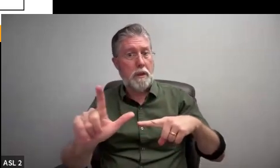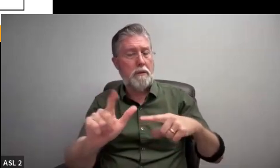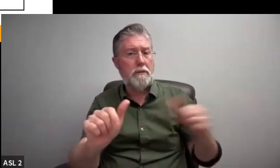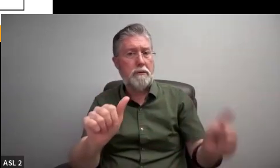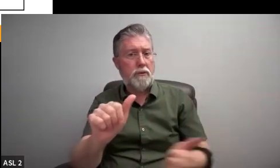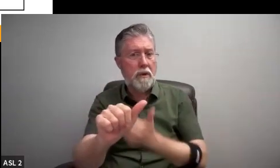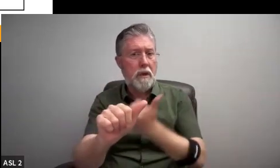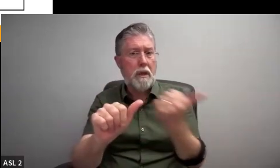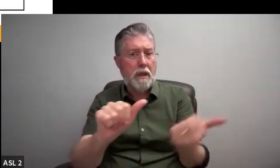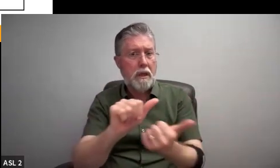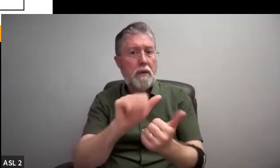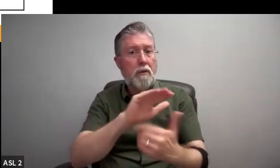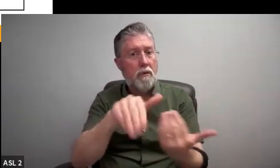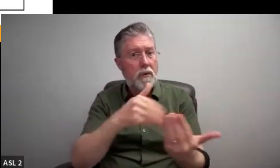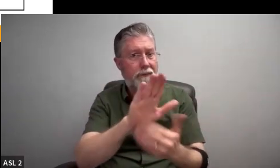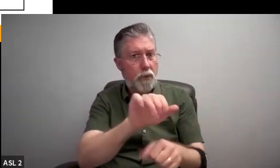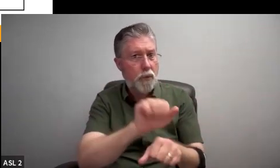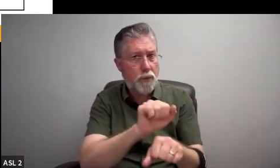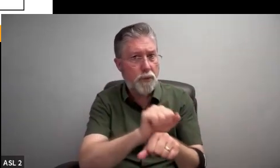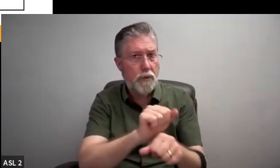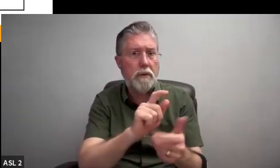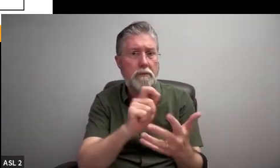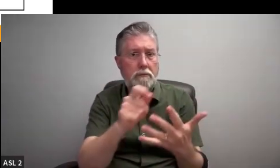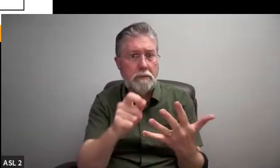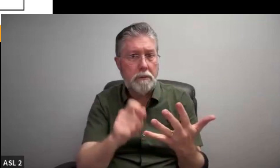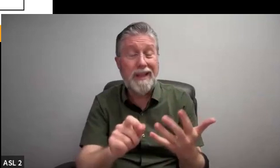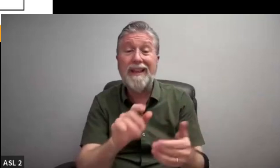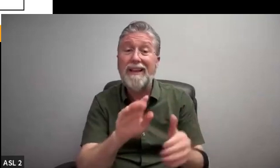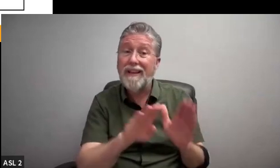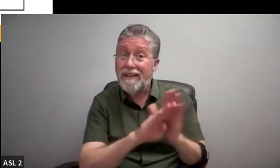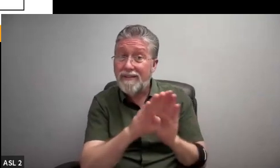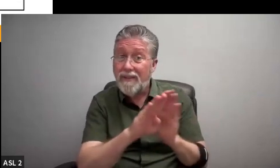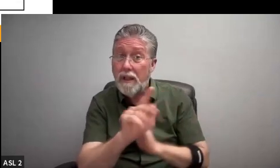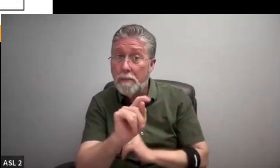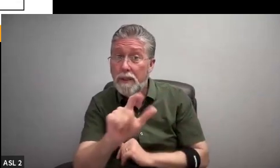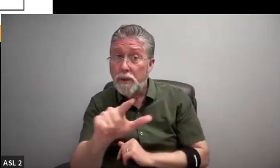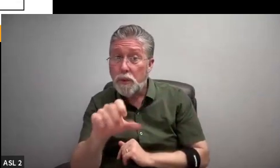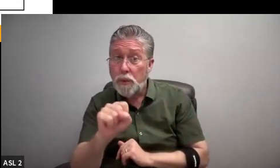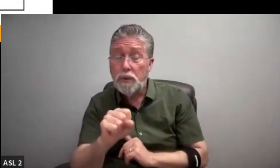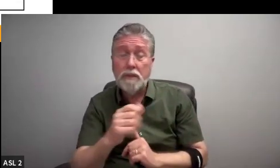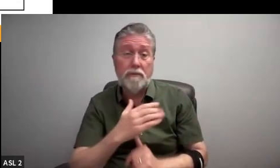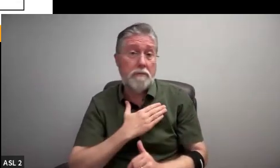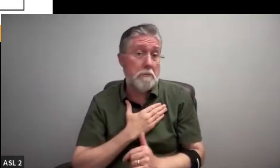of the work that you are doing. As you develop these tools, if you're willing to share them,